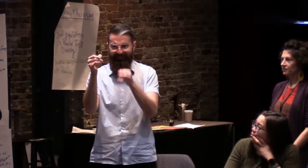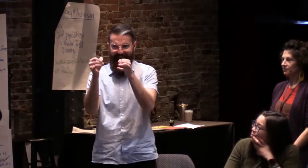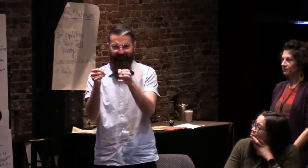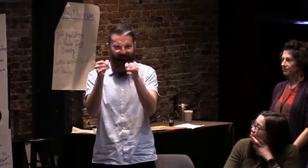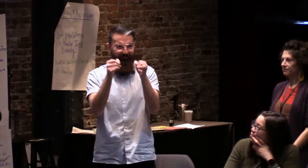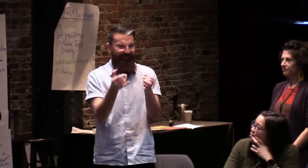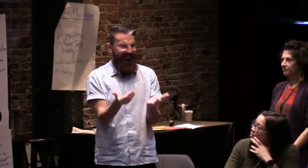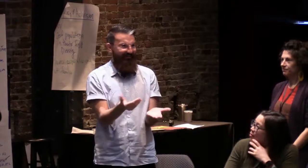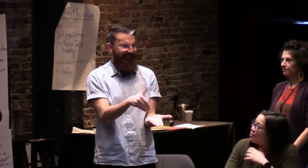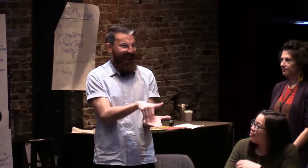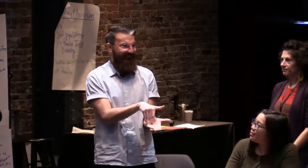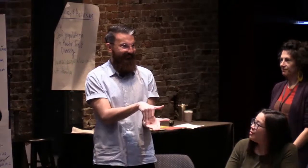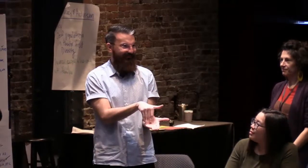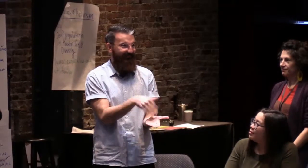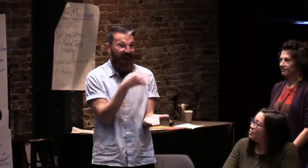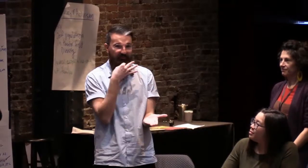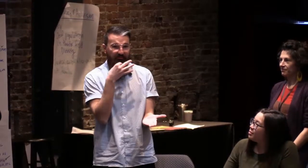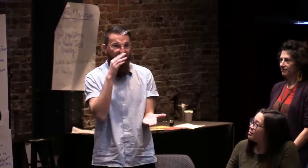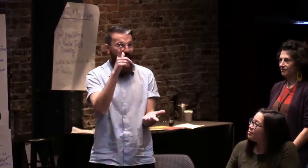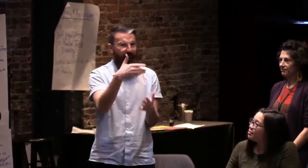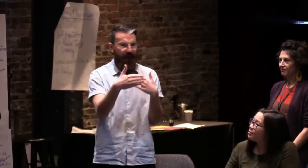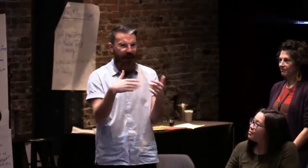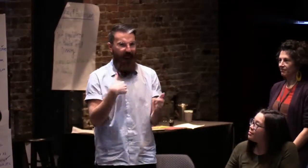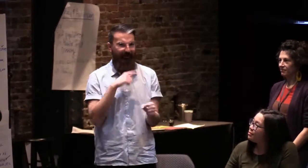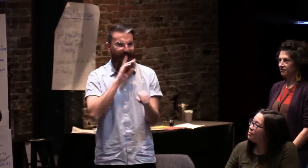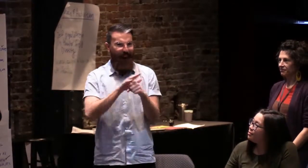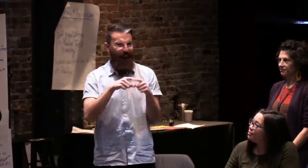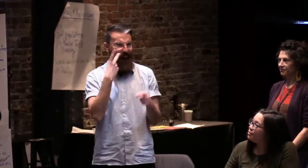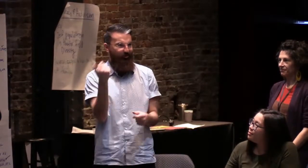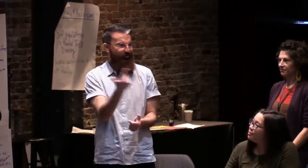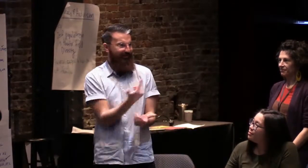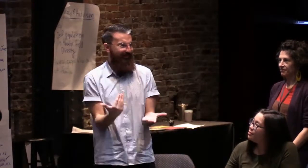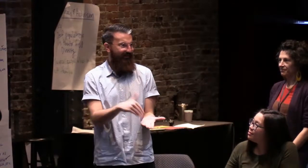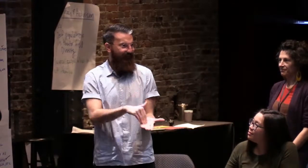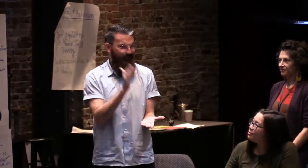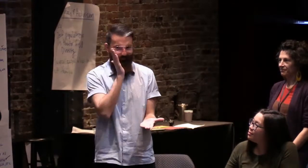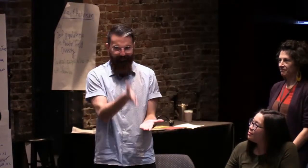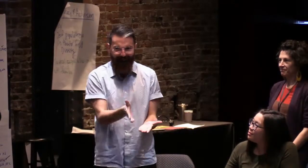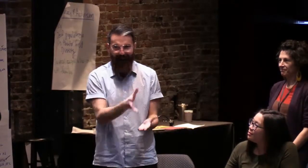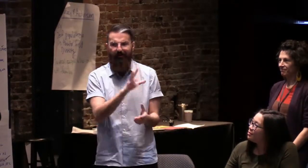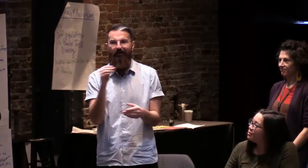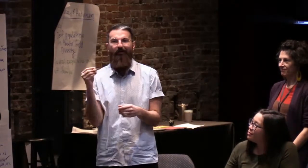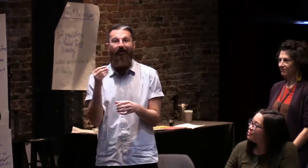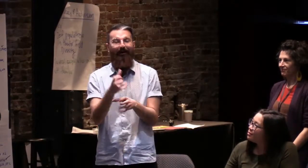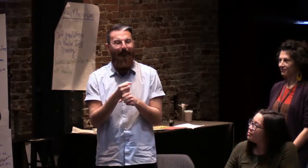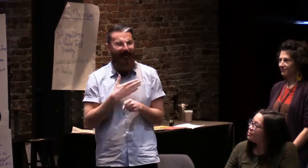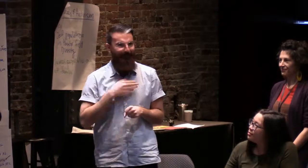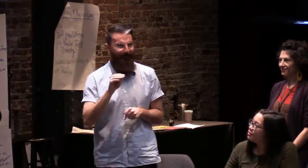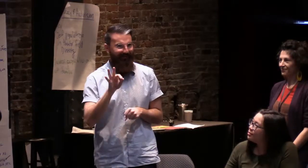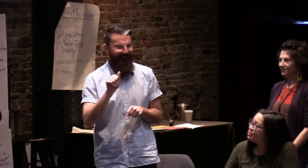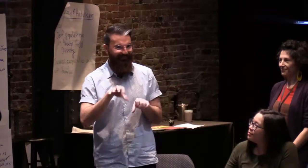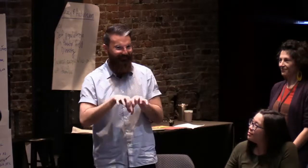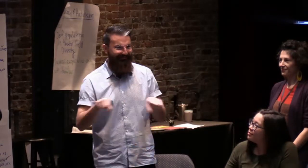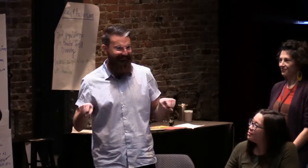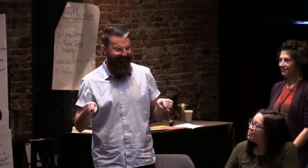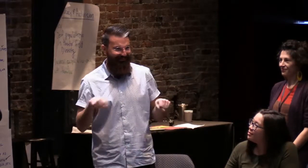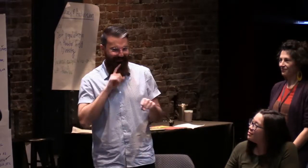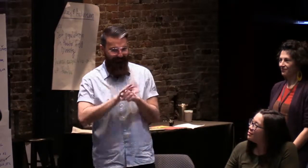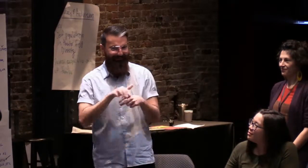and I commit to see each and every person here again. This will not be the last time I see you,